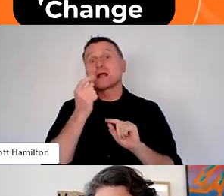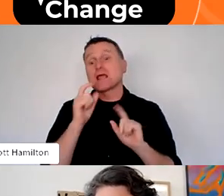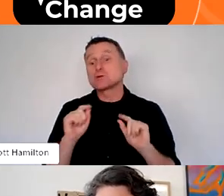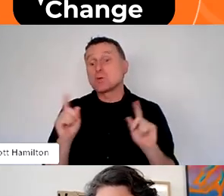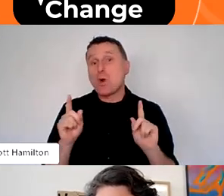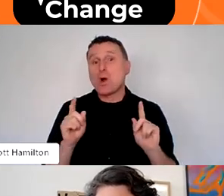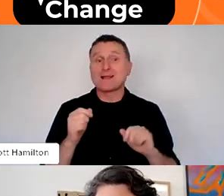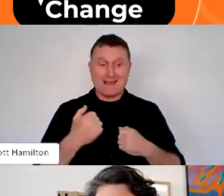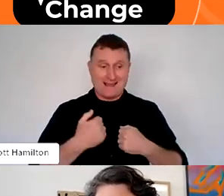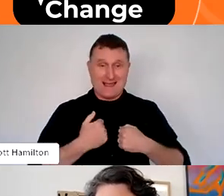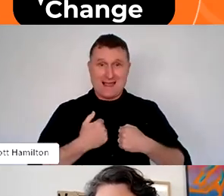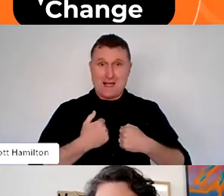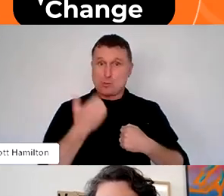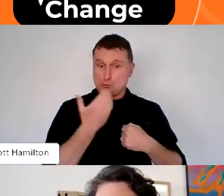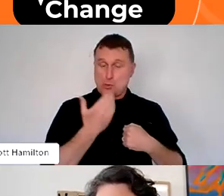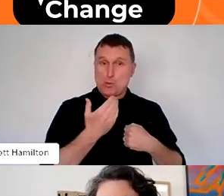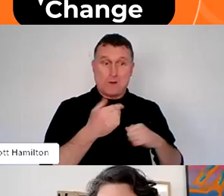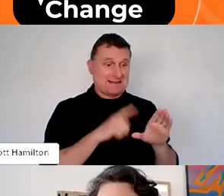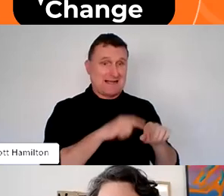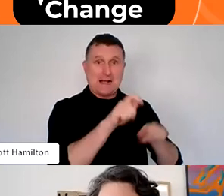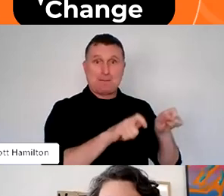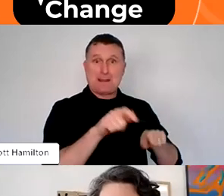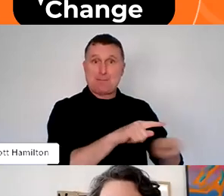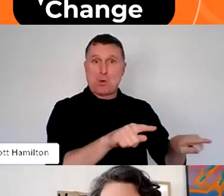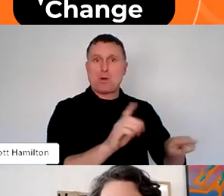of our school who will go home and challenge their parents on